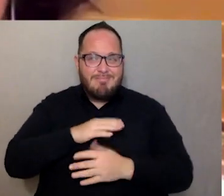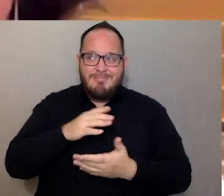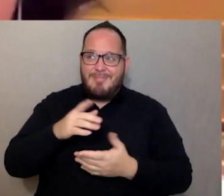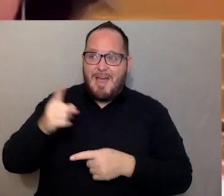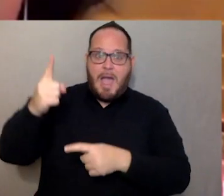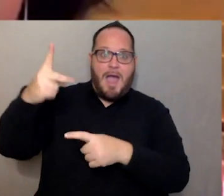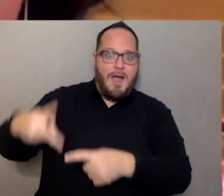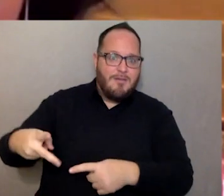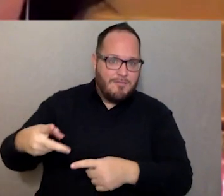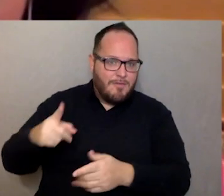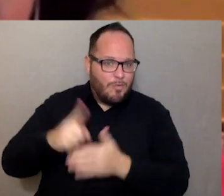SO, YEAH, I'LL DROP THAT LINK INTO THE CHAT.